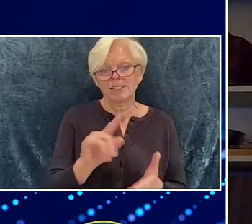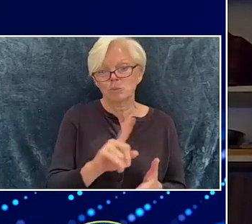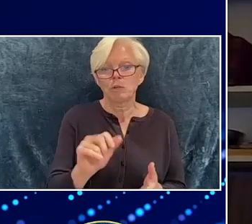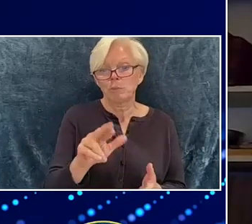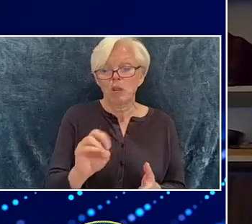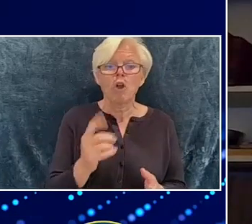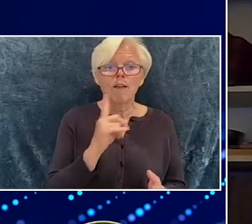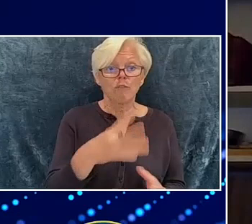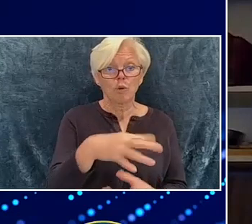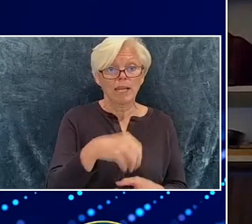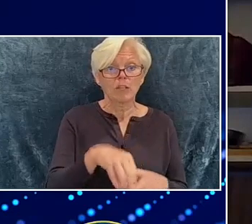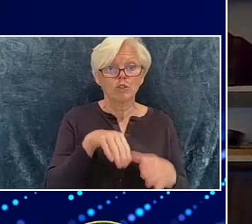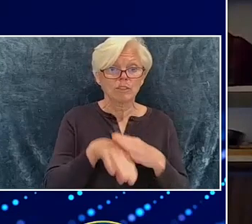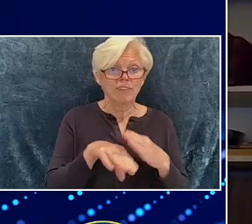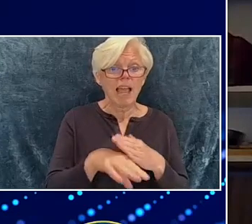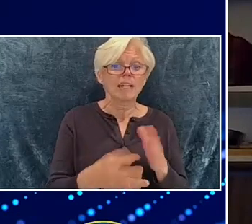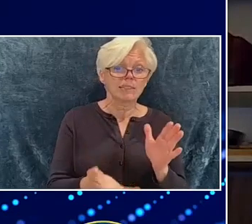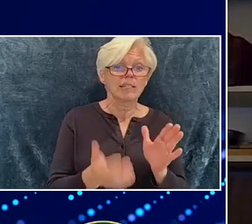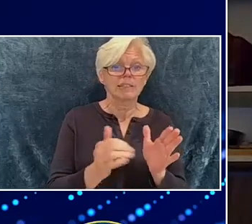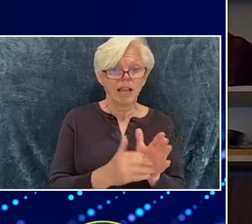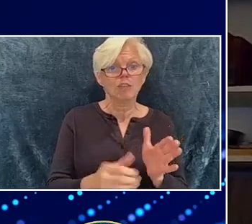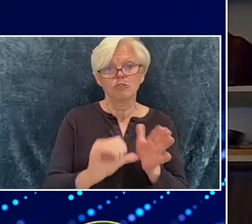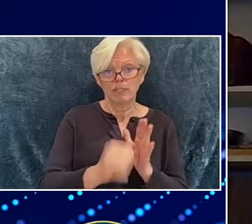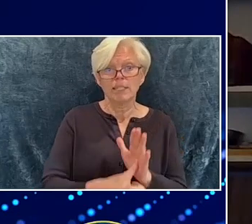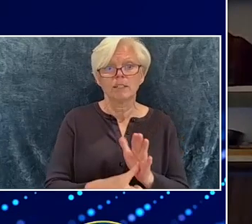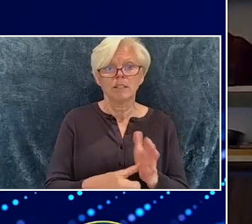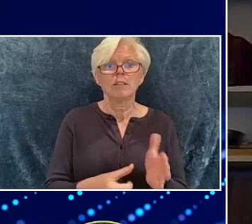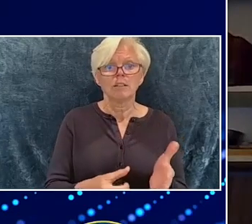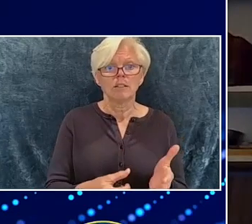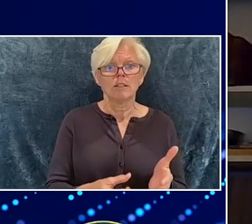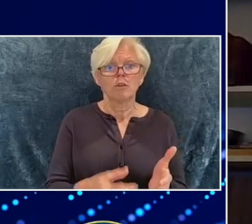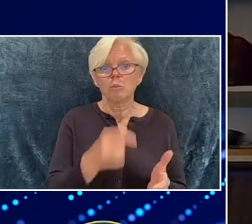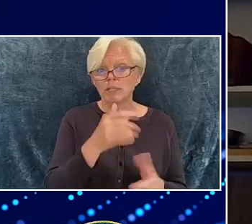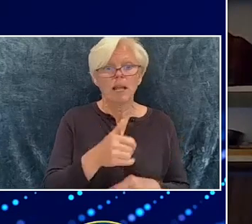goes, again, I reiterate that we're not precluding any of these plans.